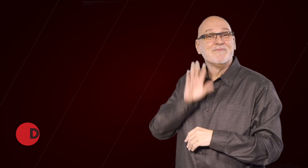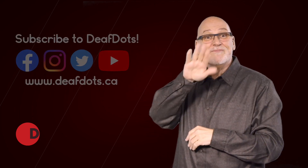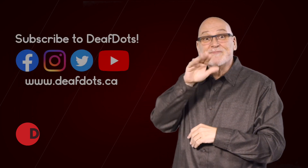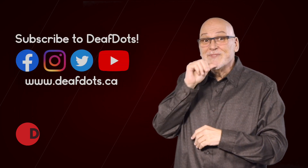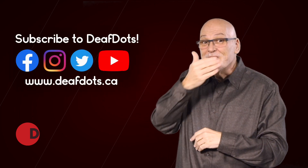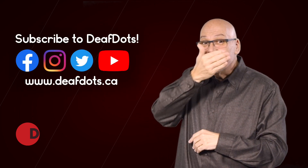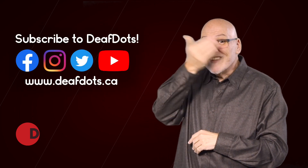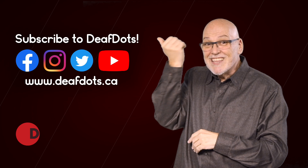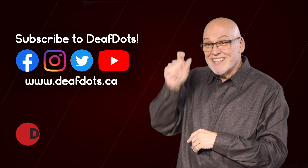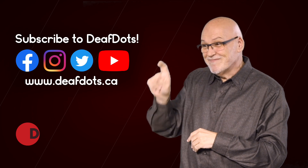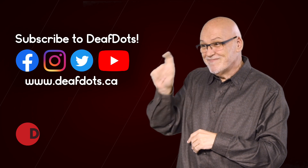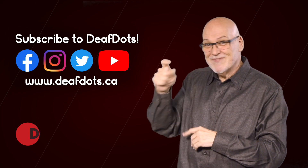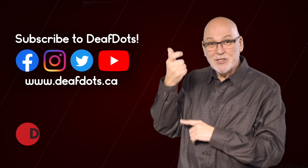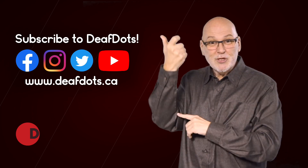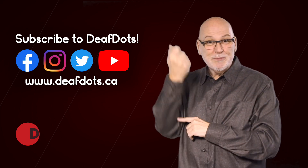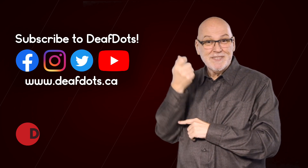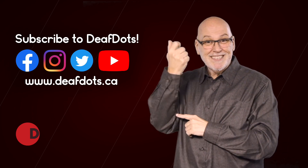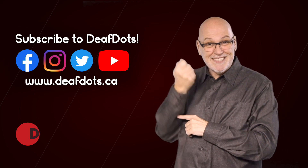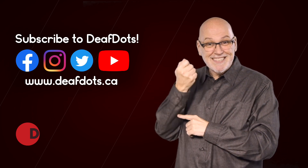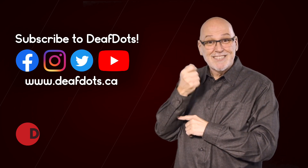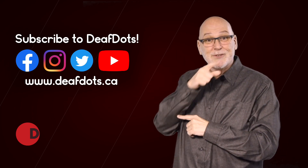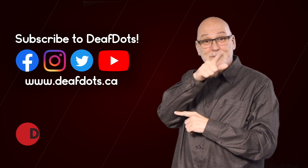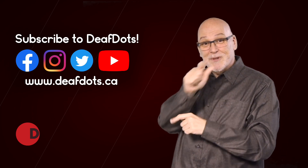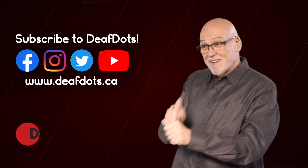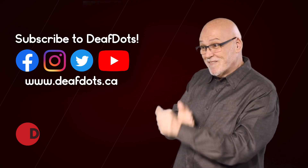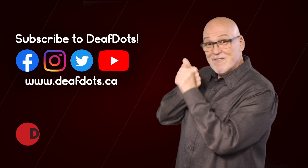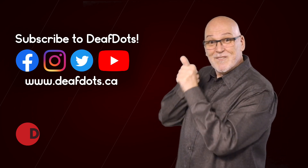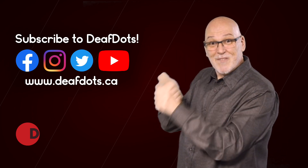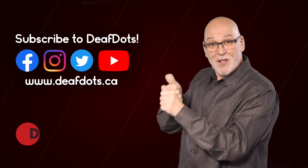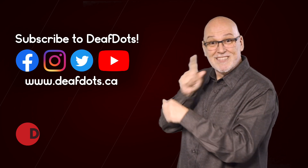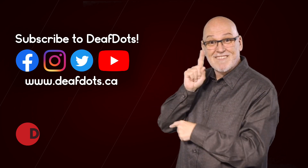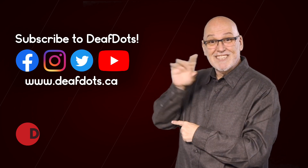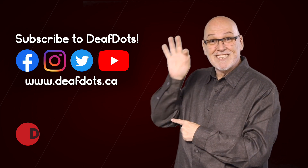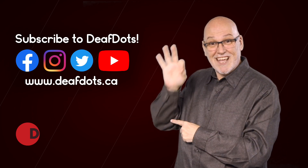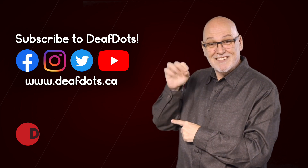Don’t forget to subscribe, like, and follow